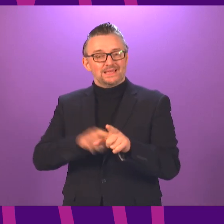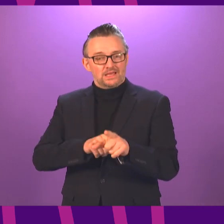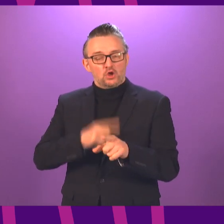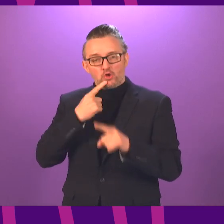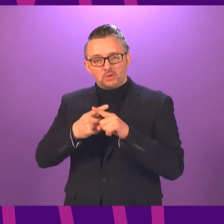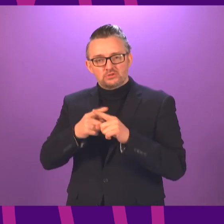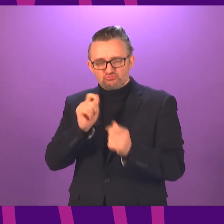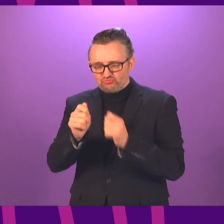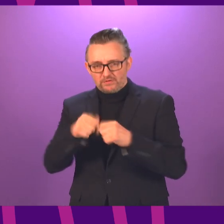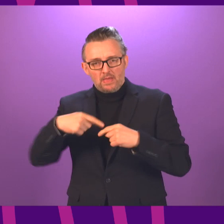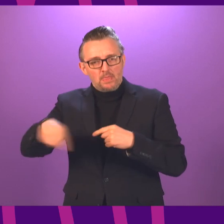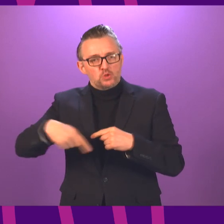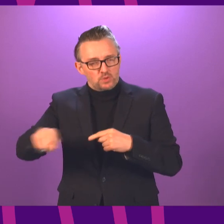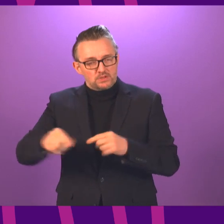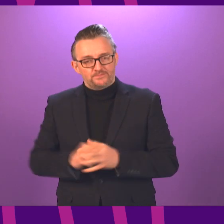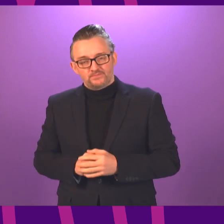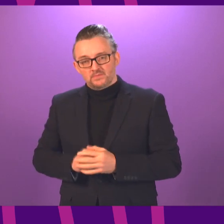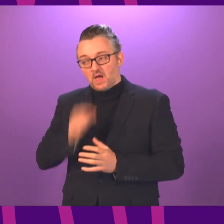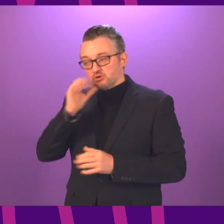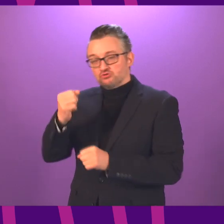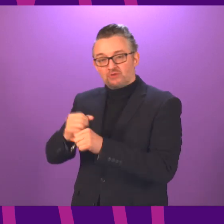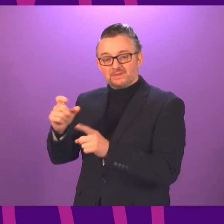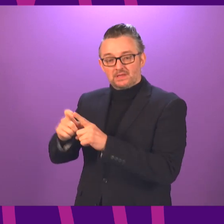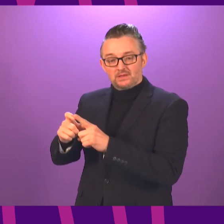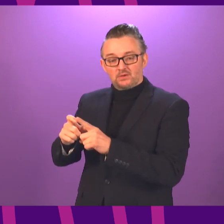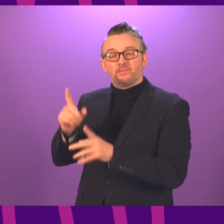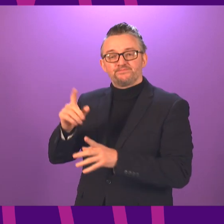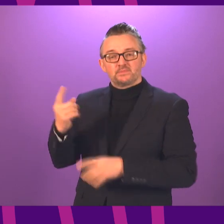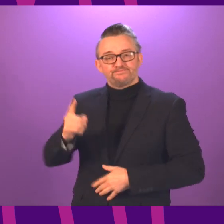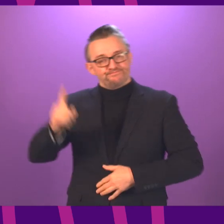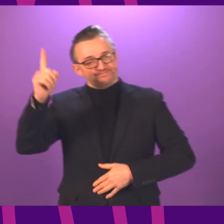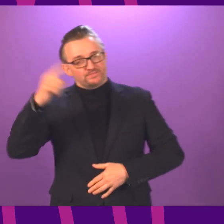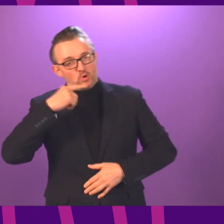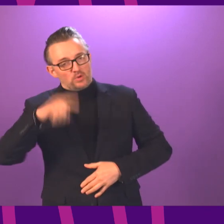Neil Findlay (Lothian) (Lab): On a point of order, Presiding Officer.